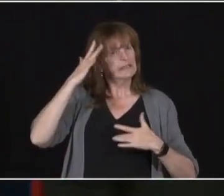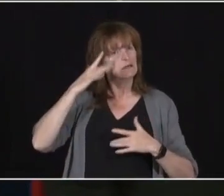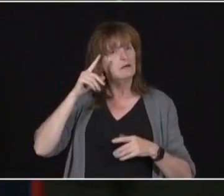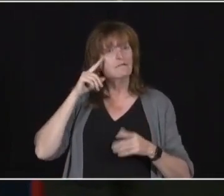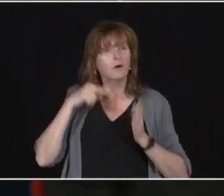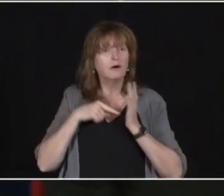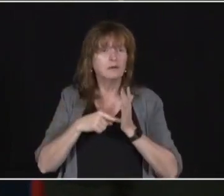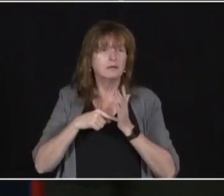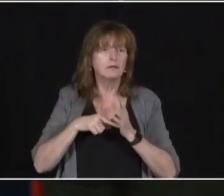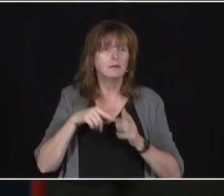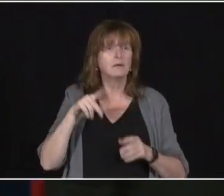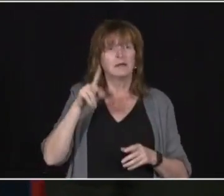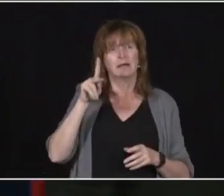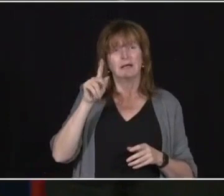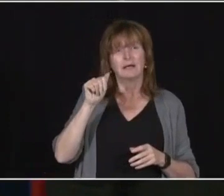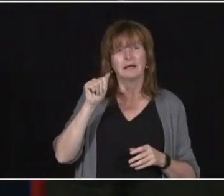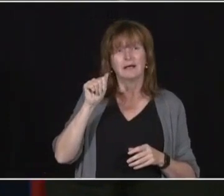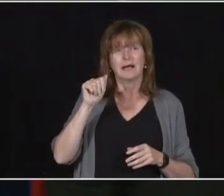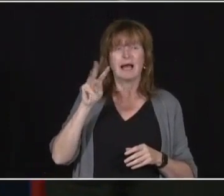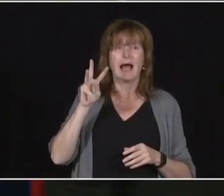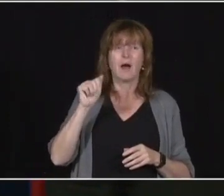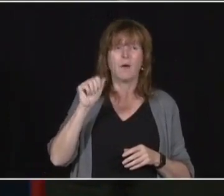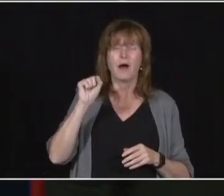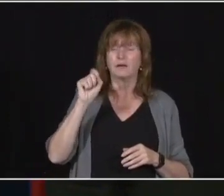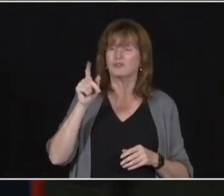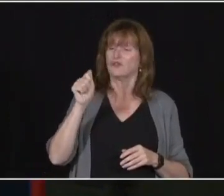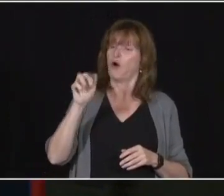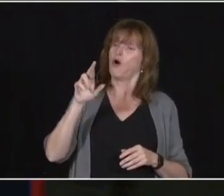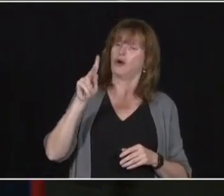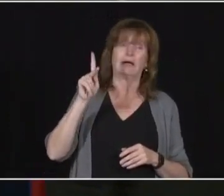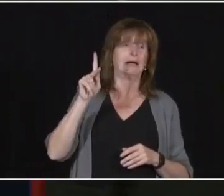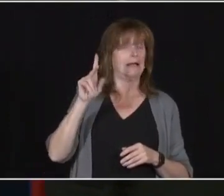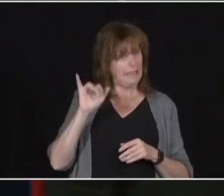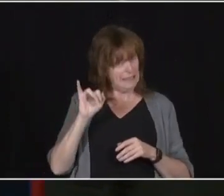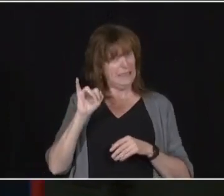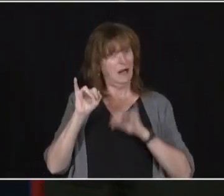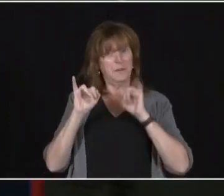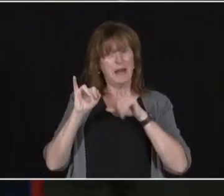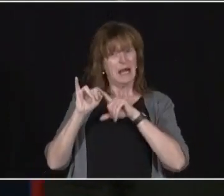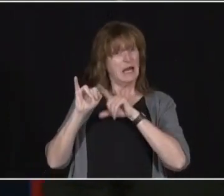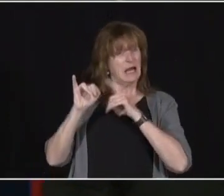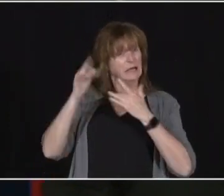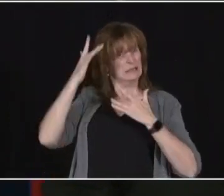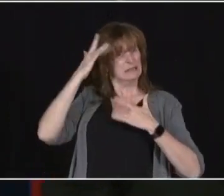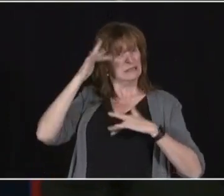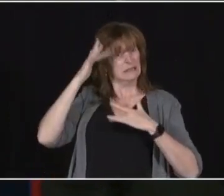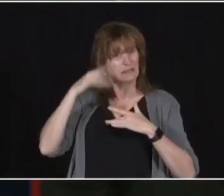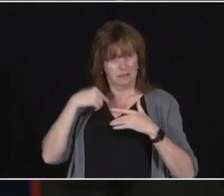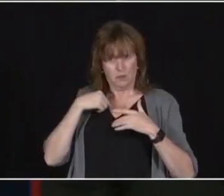very important. The response for children might be somewhat different. We have seen the symptoms that might look like another syndrome.